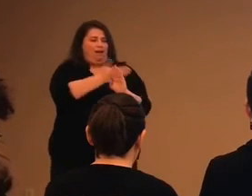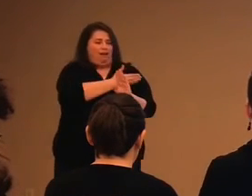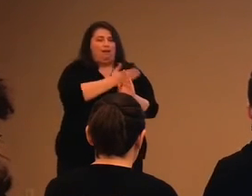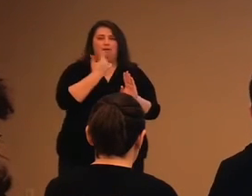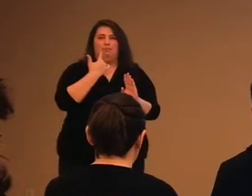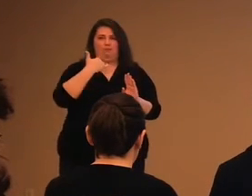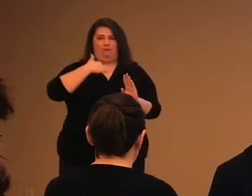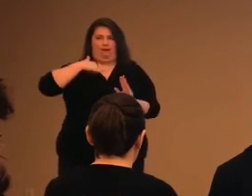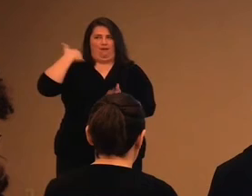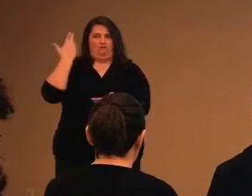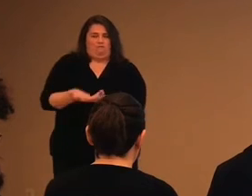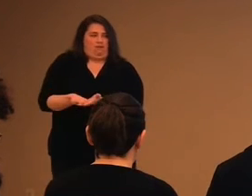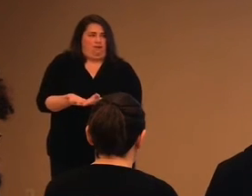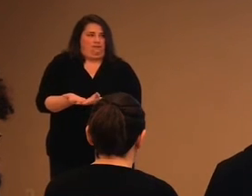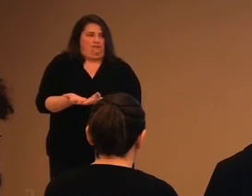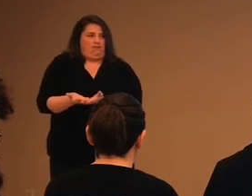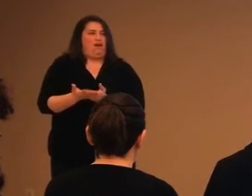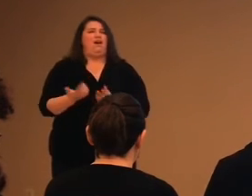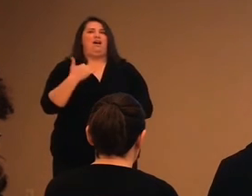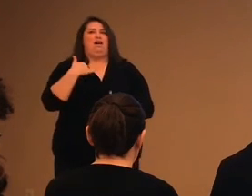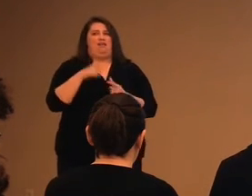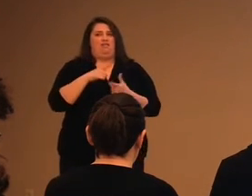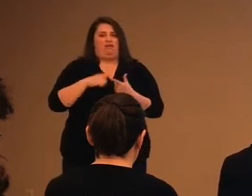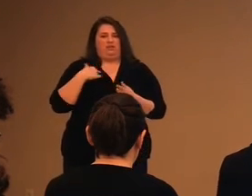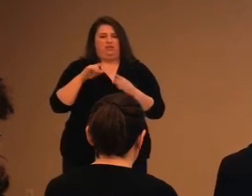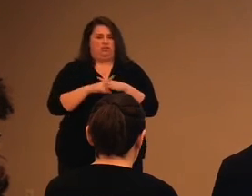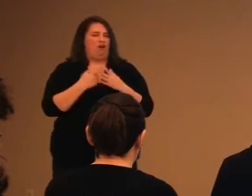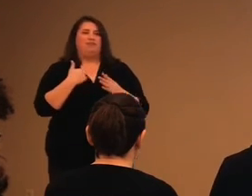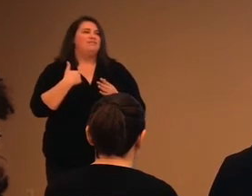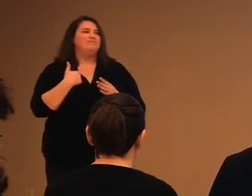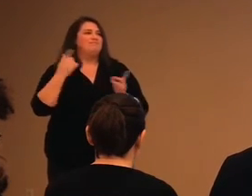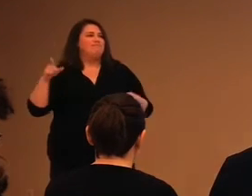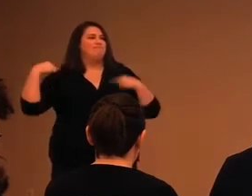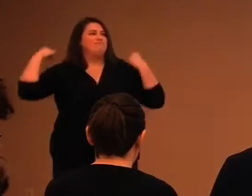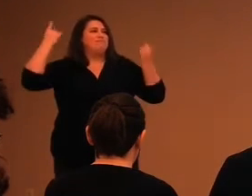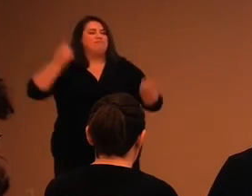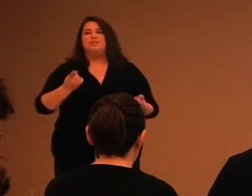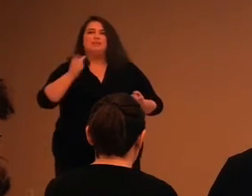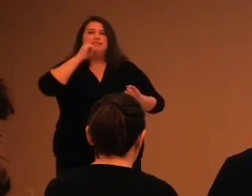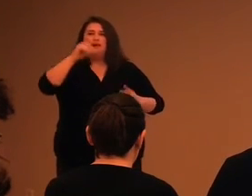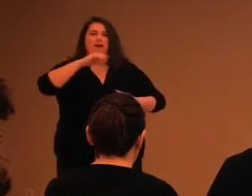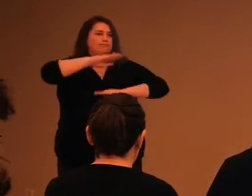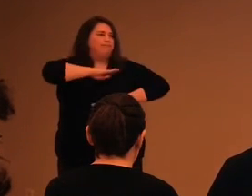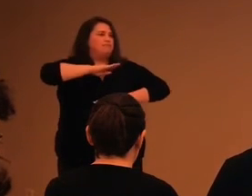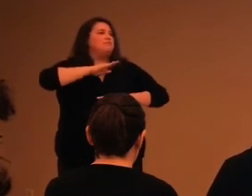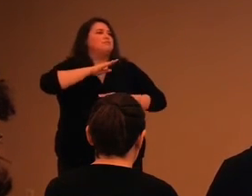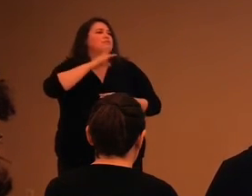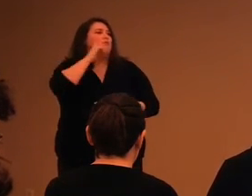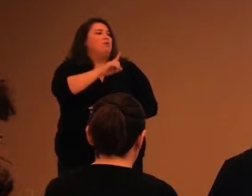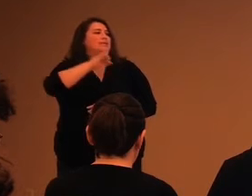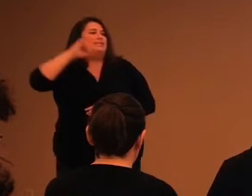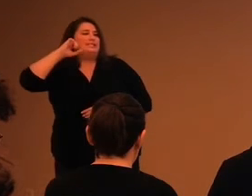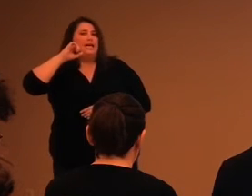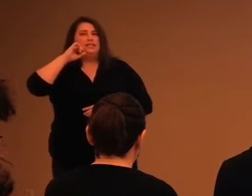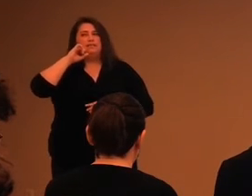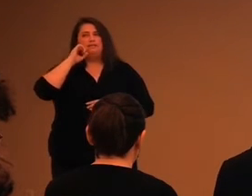we began to learn that we had not met the needs of the deaf and hard of hearing community with ASL video and